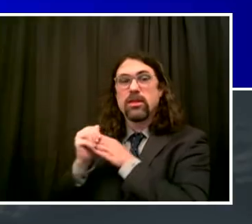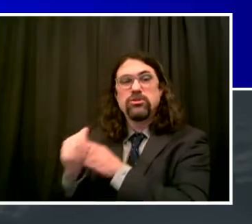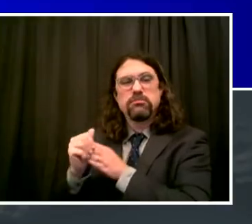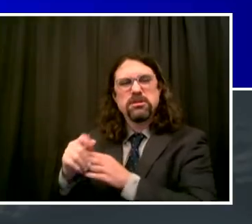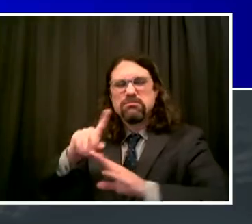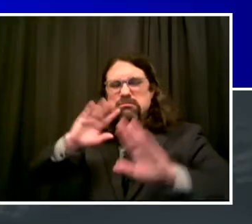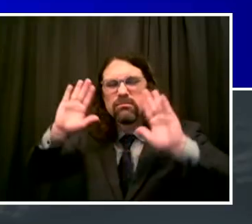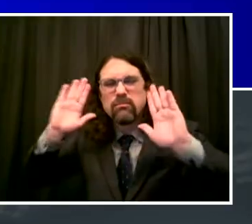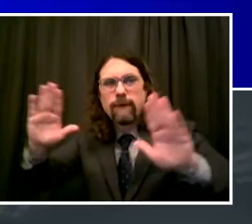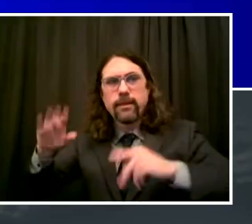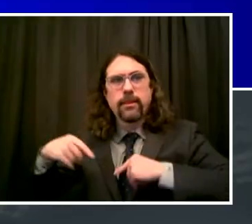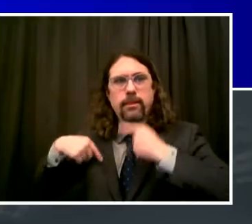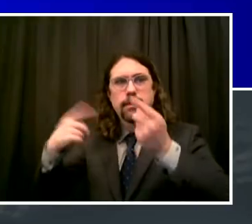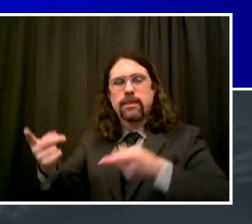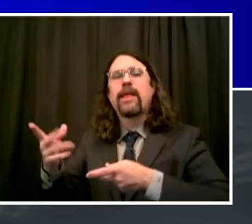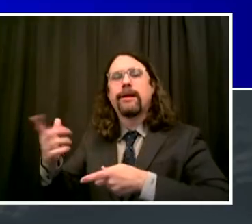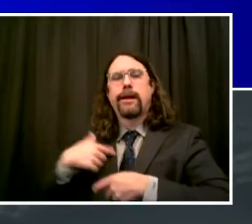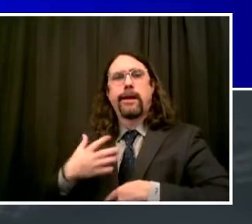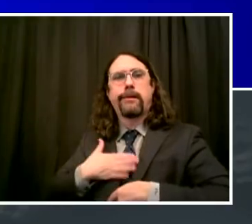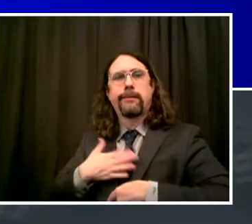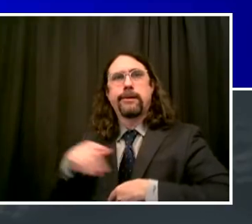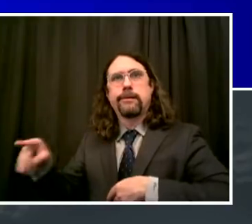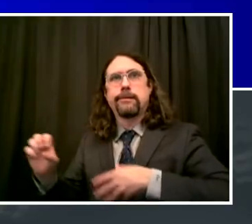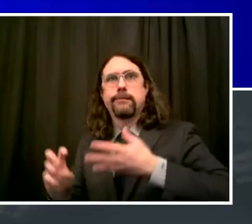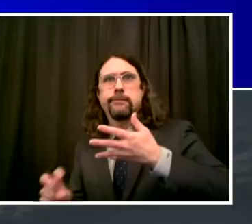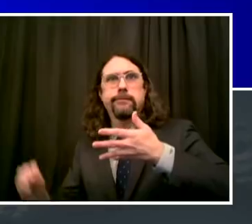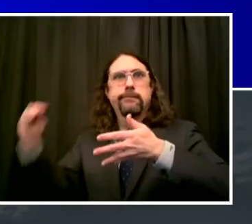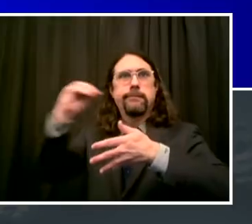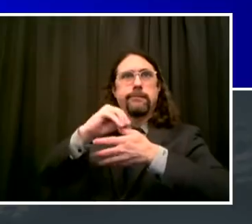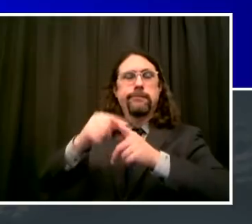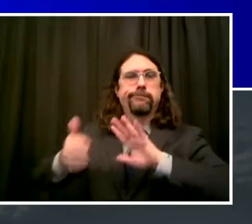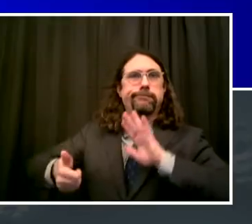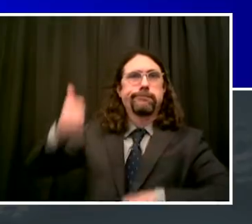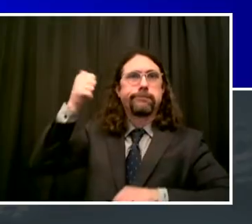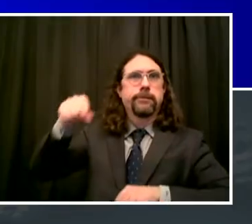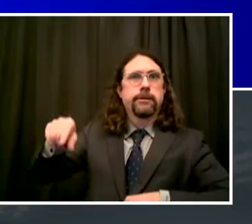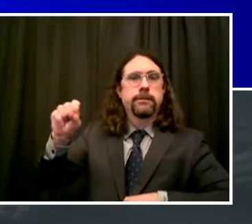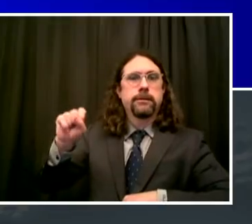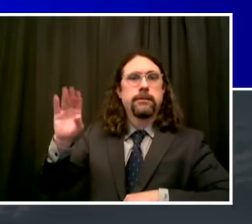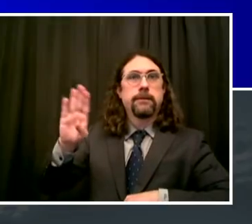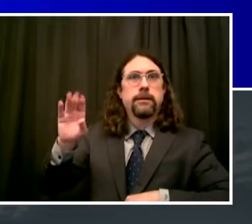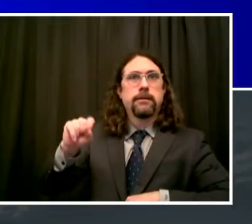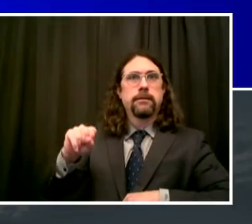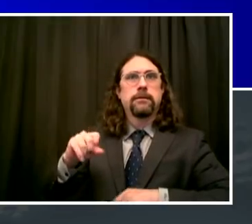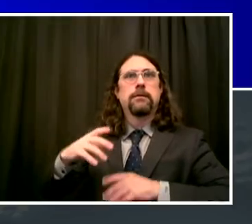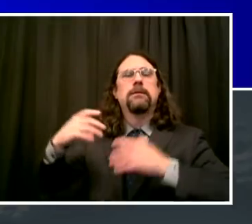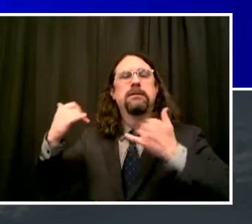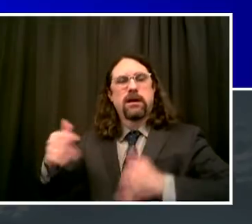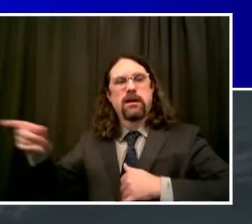LEAERDSHIP. T NEW COMMISSIONER FOR SMALL BSUSINES V' G L K YWA ATTH THAT